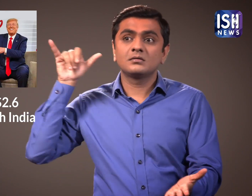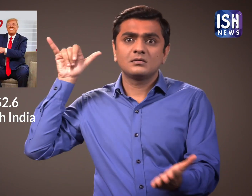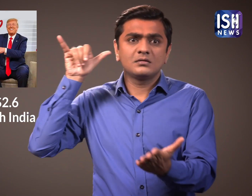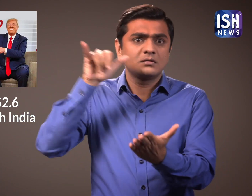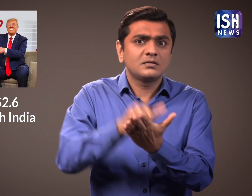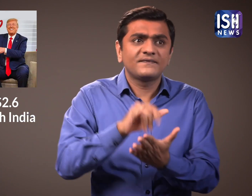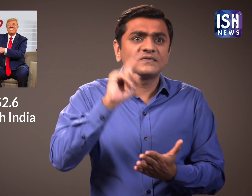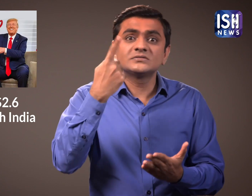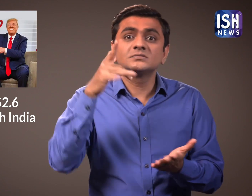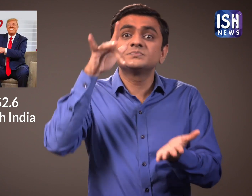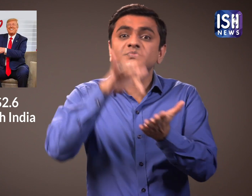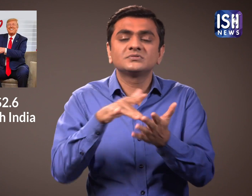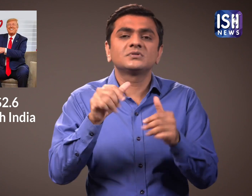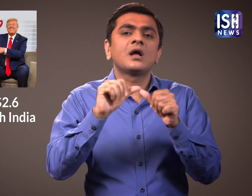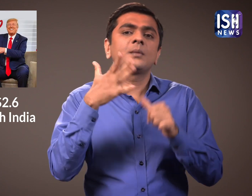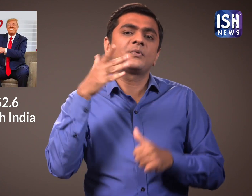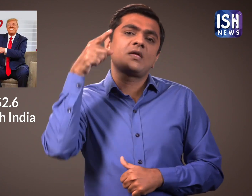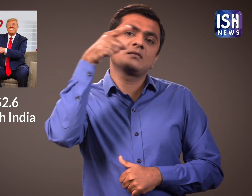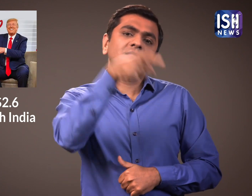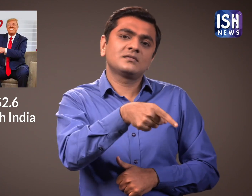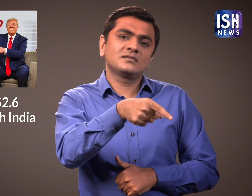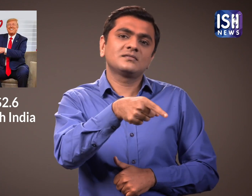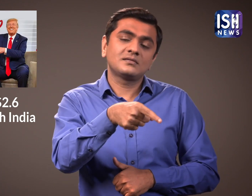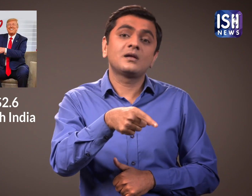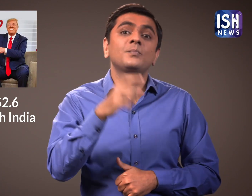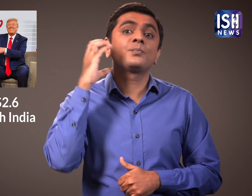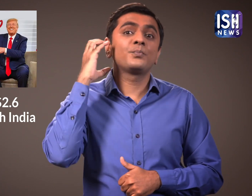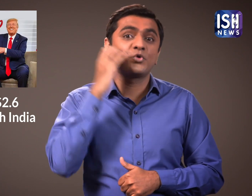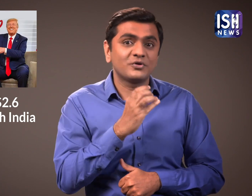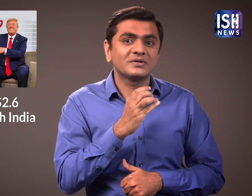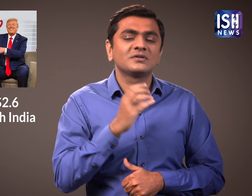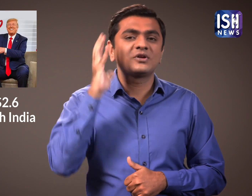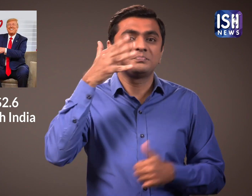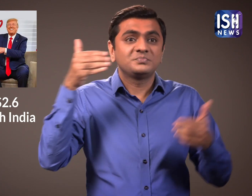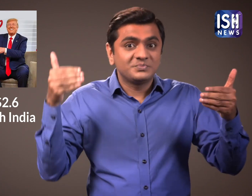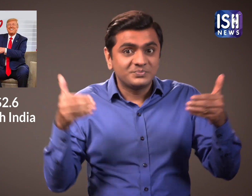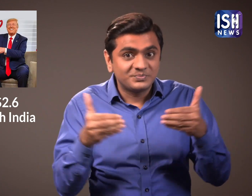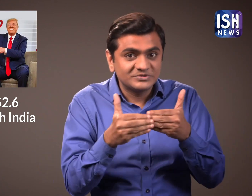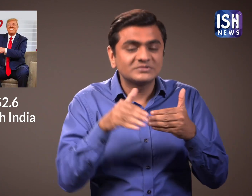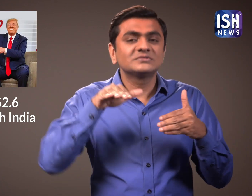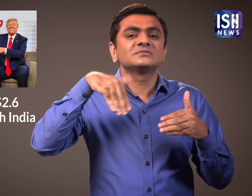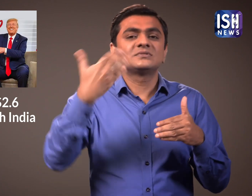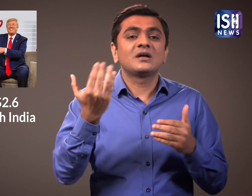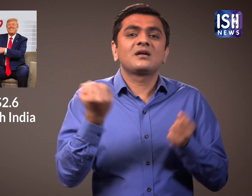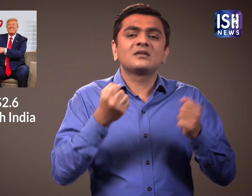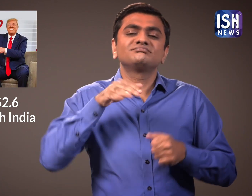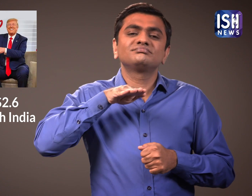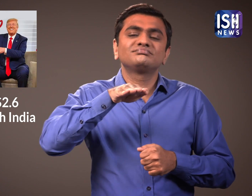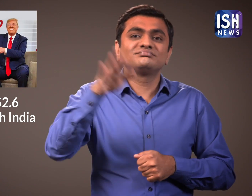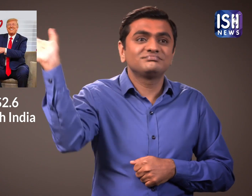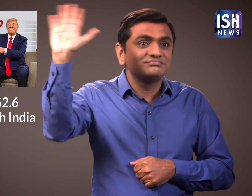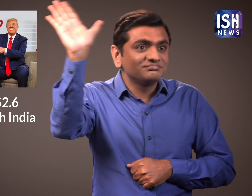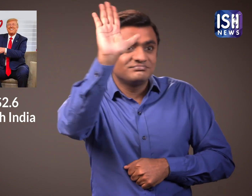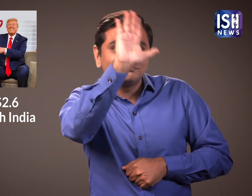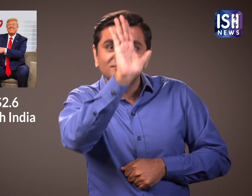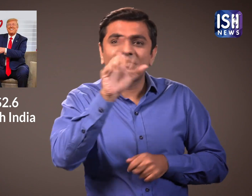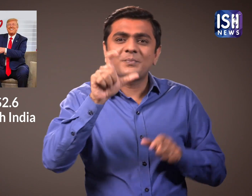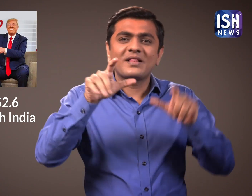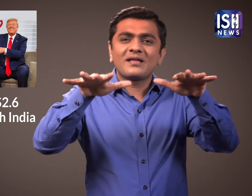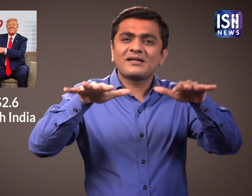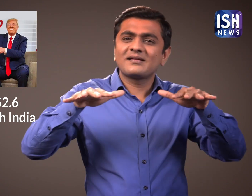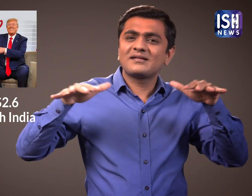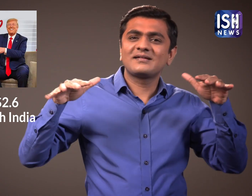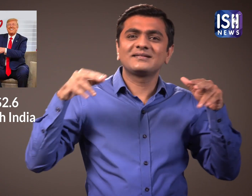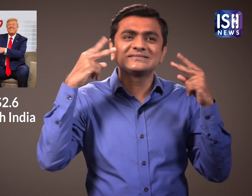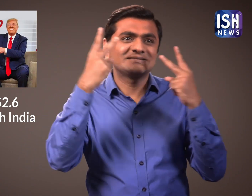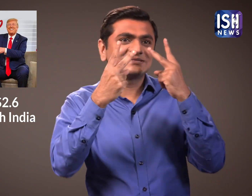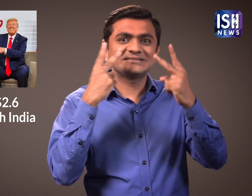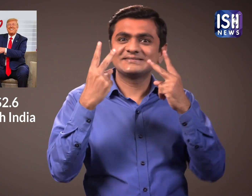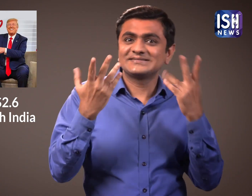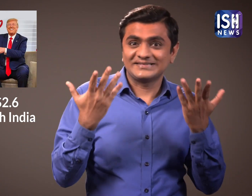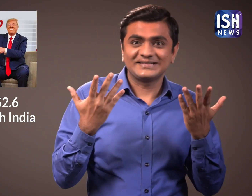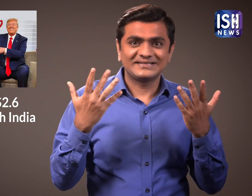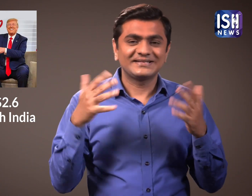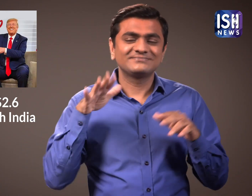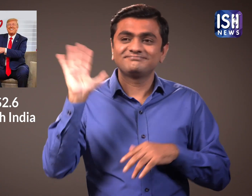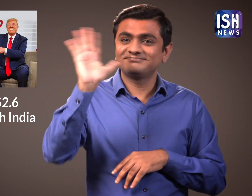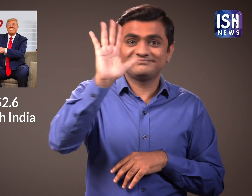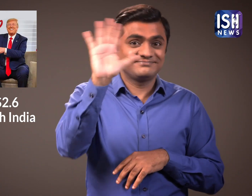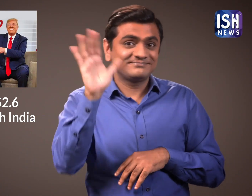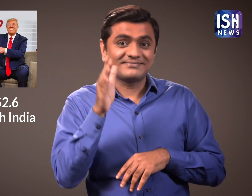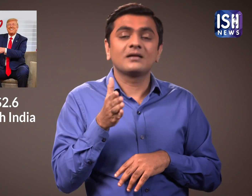The trip will start at Ahmedabad, Trump and PM Modi will participate in a massive roadshow.